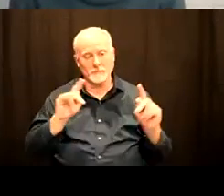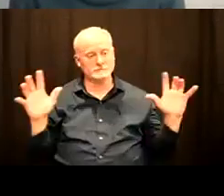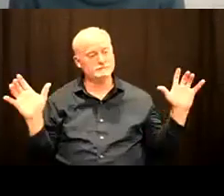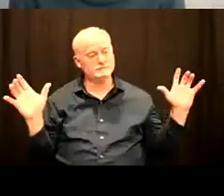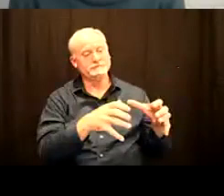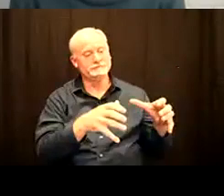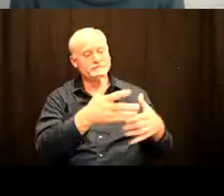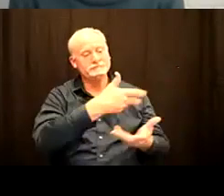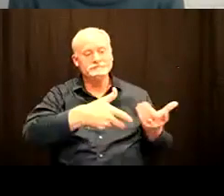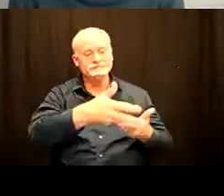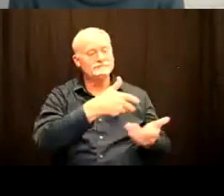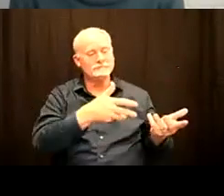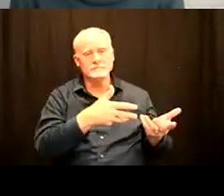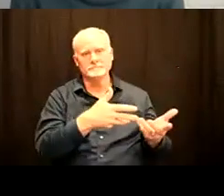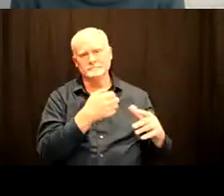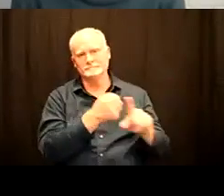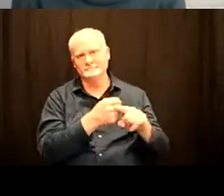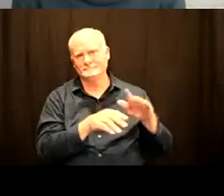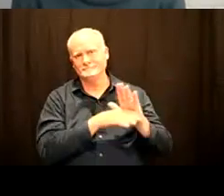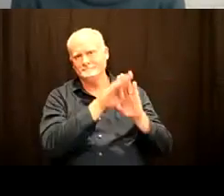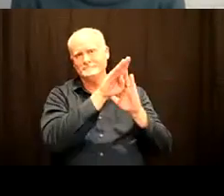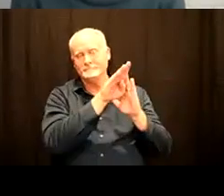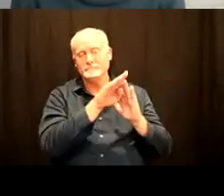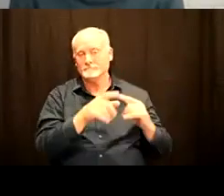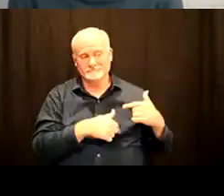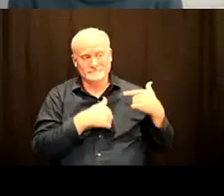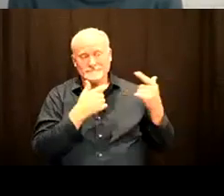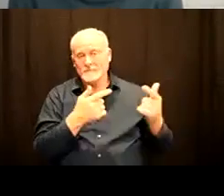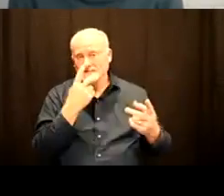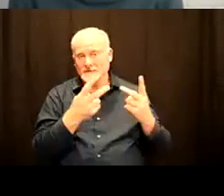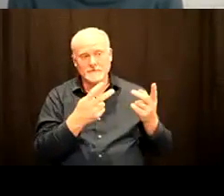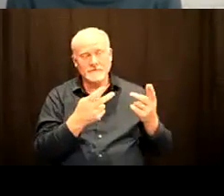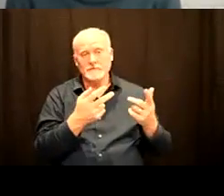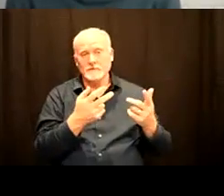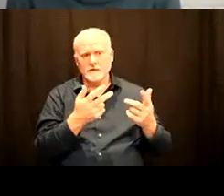mentioned the bulk of transmission when we've seen big transmission leading to large case